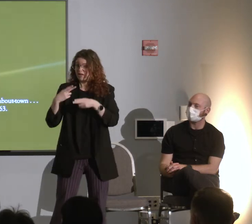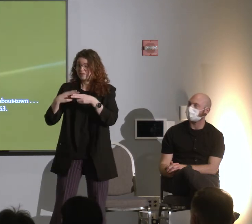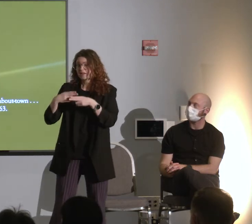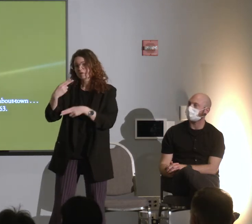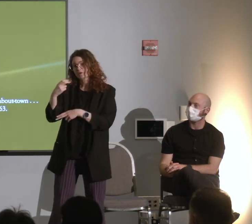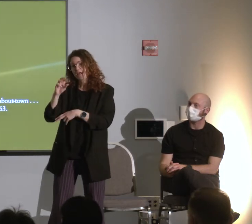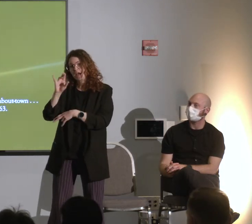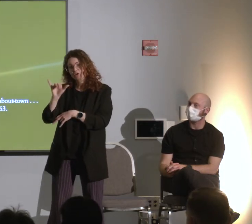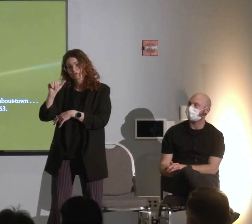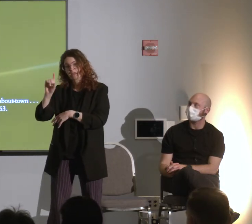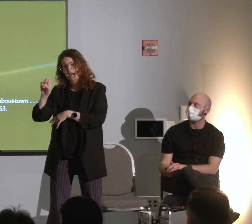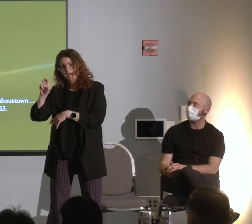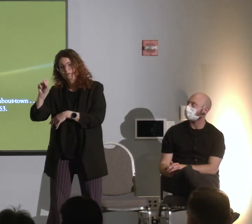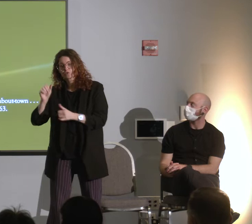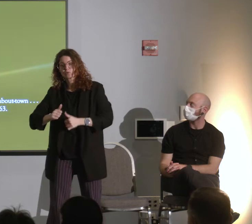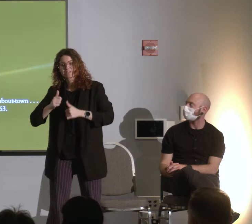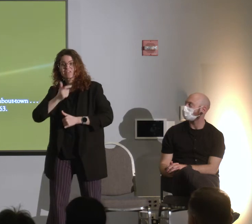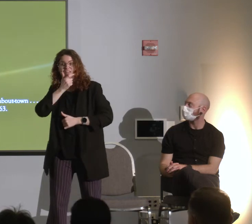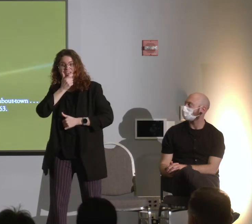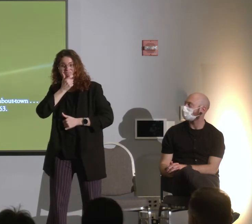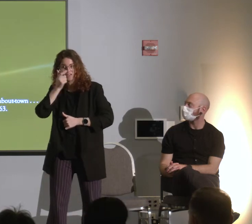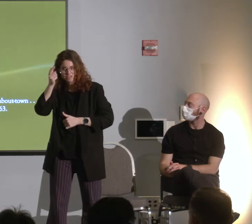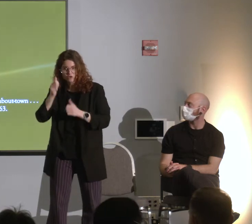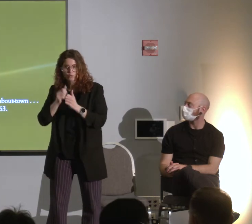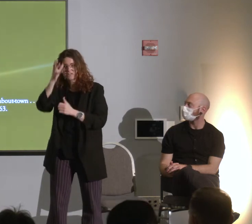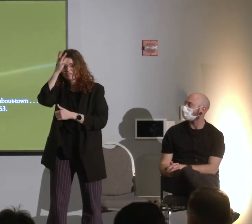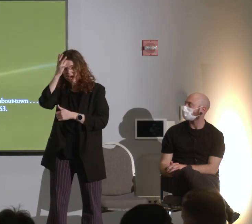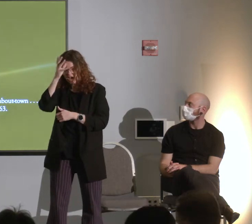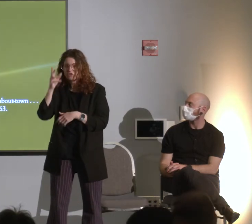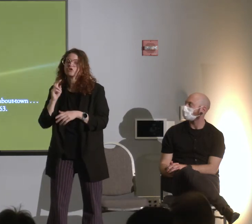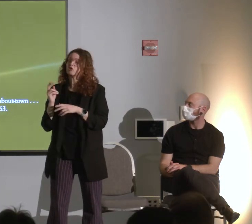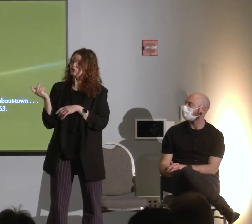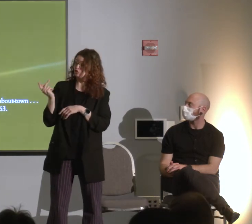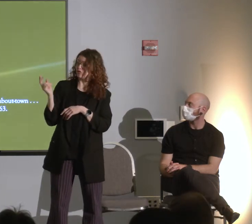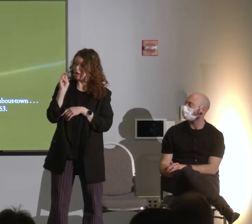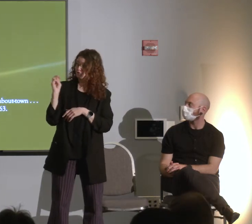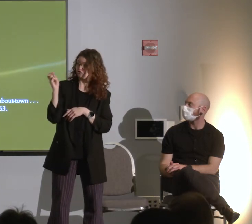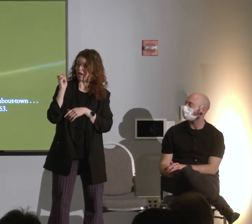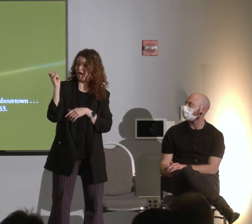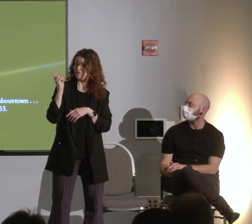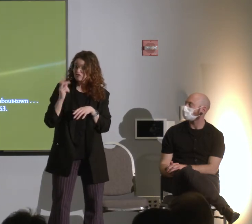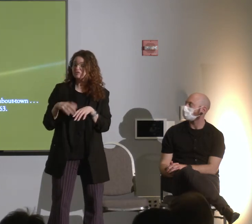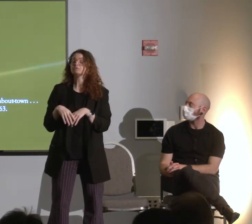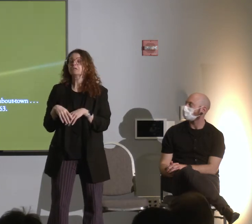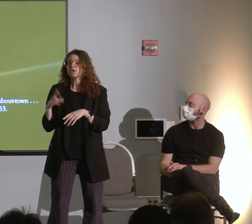who was at that point in London with his father, who was minister to the Court of St. James. They traveled a bit around the UK, around France.